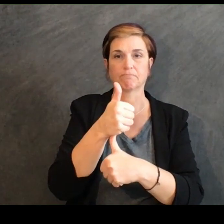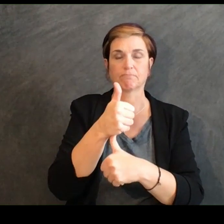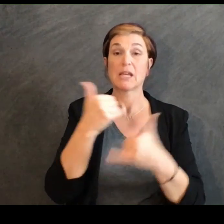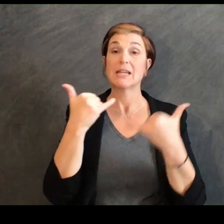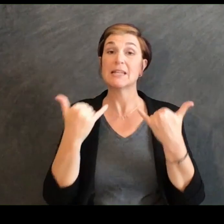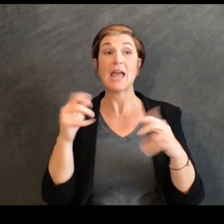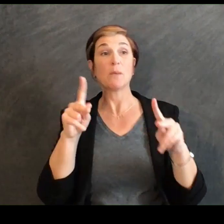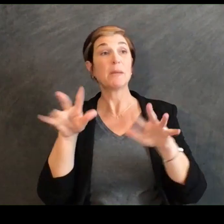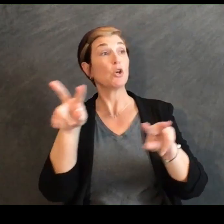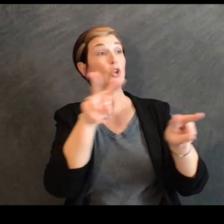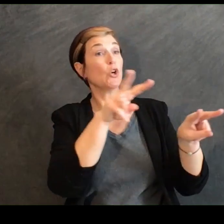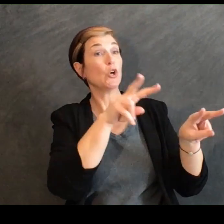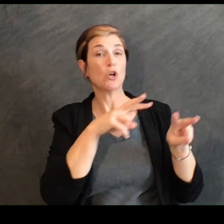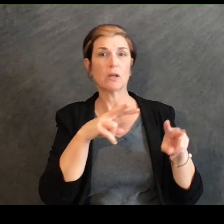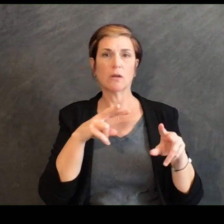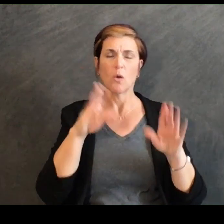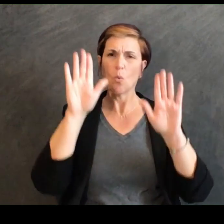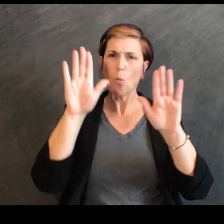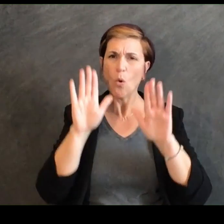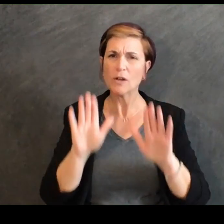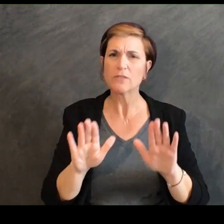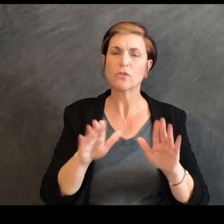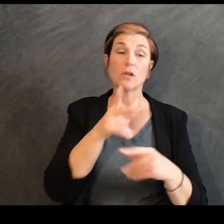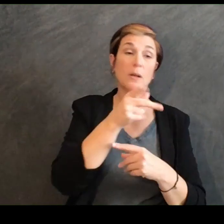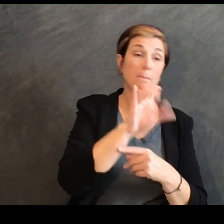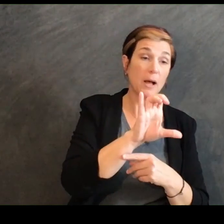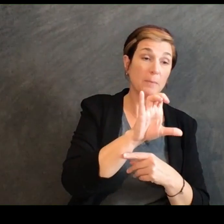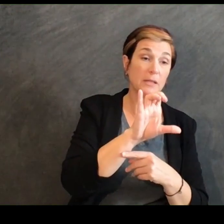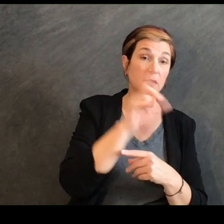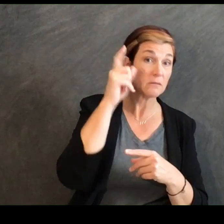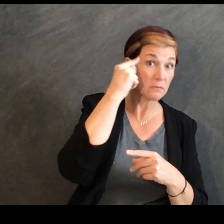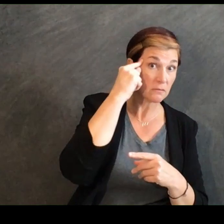public and private partnership to address the issue of testing with